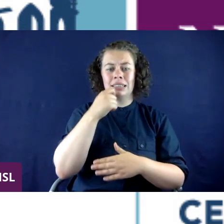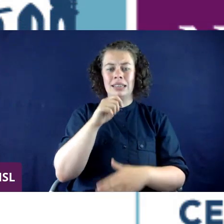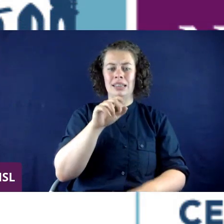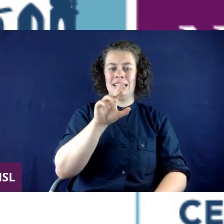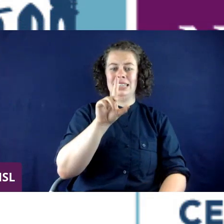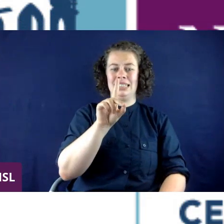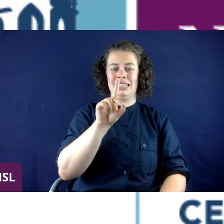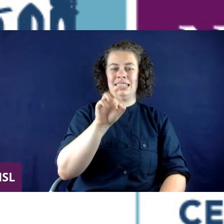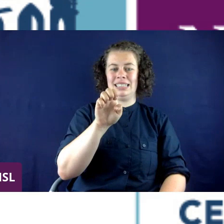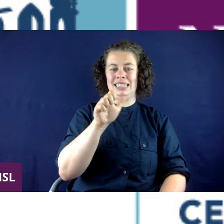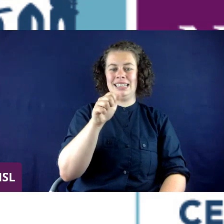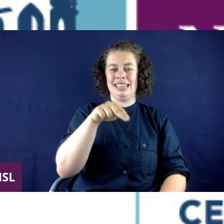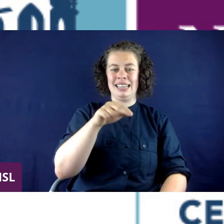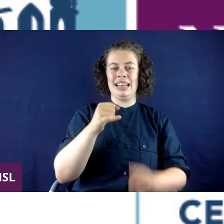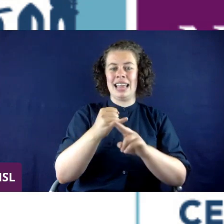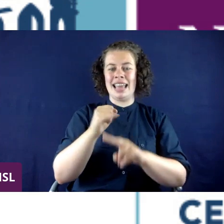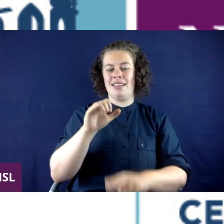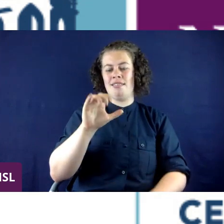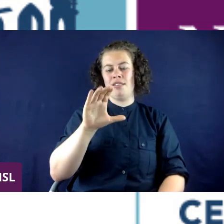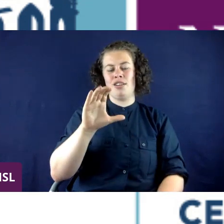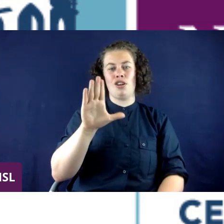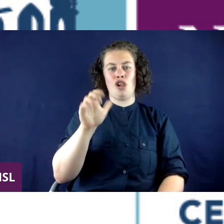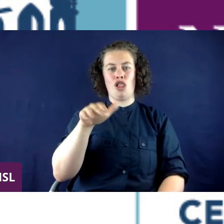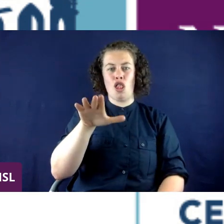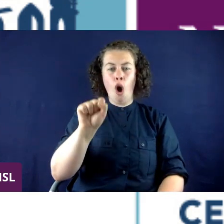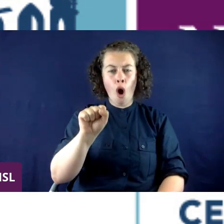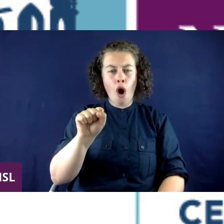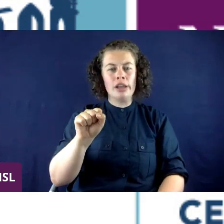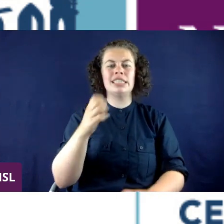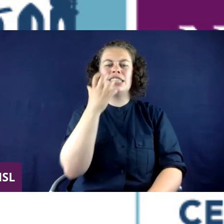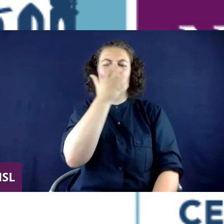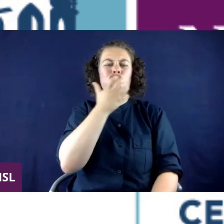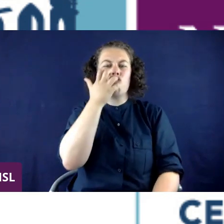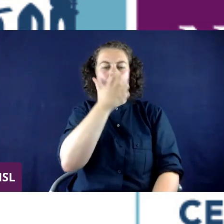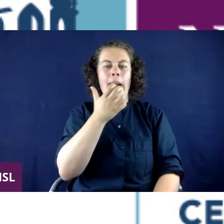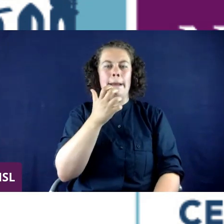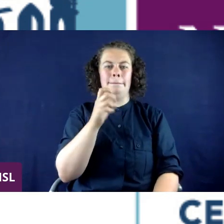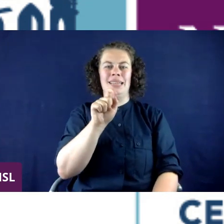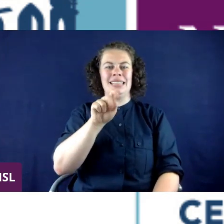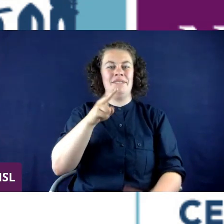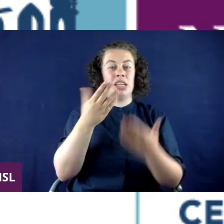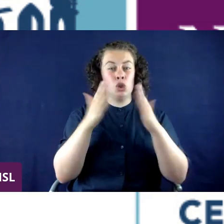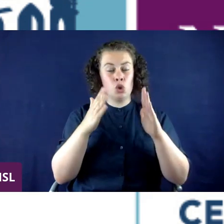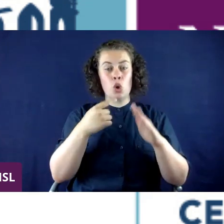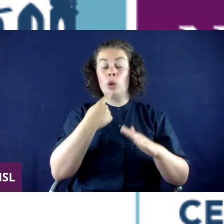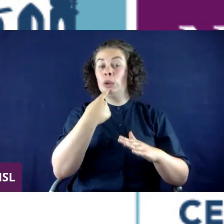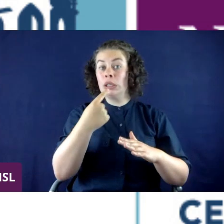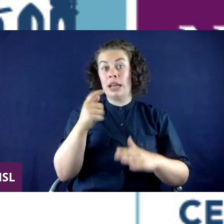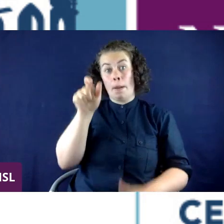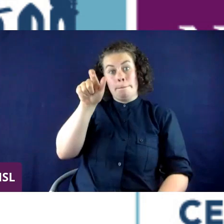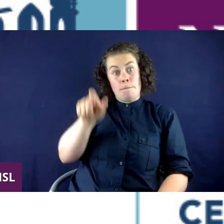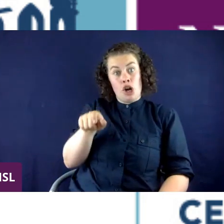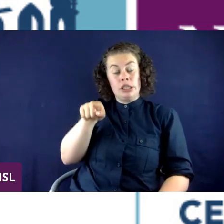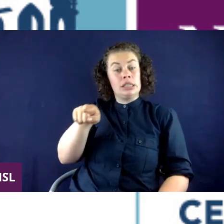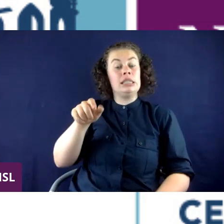There is a crime comedy drama with an autistic character whose